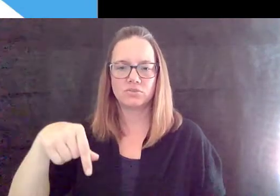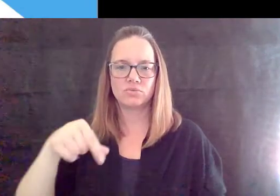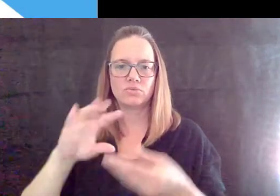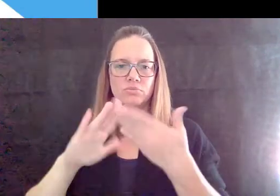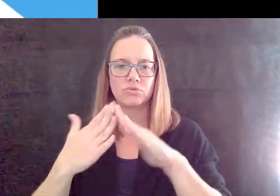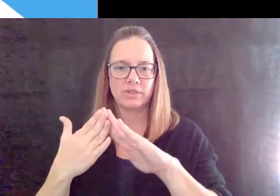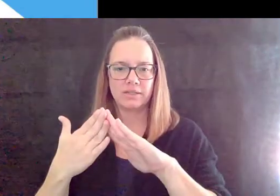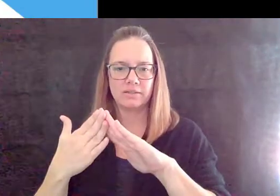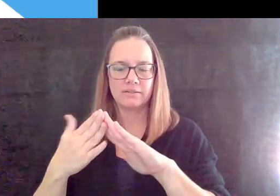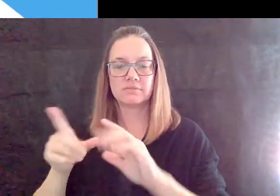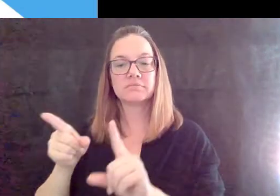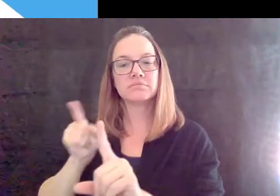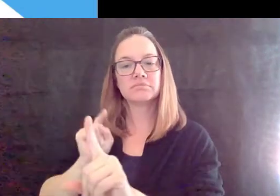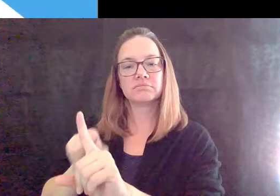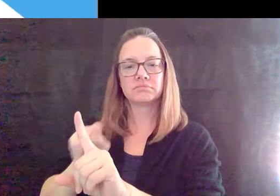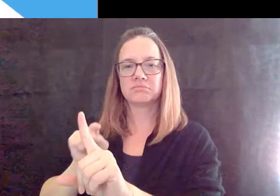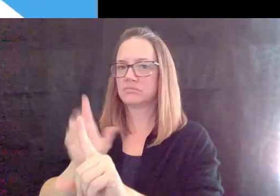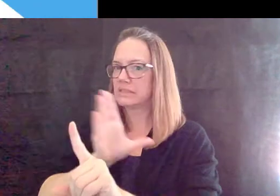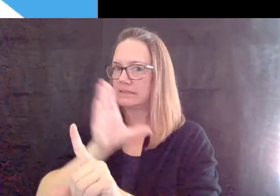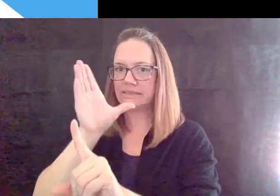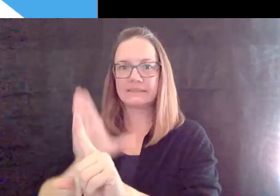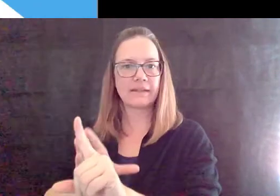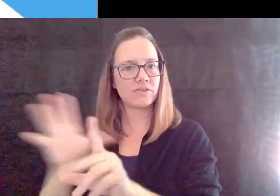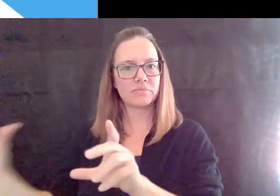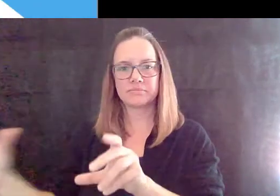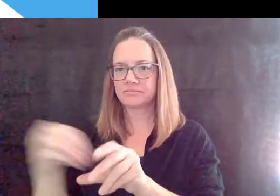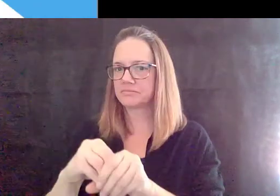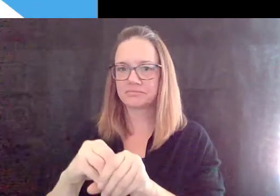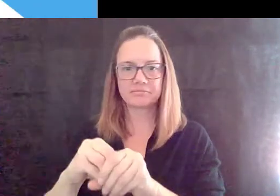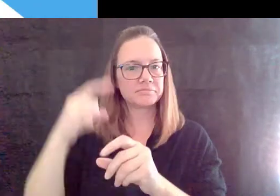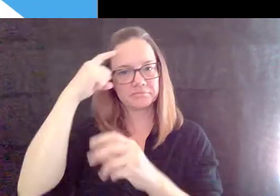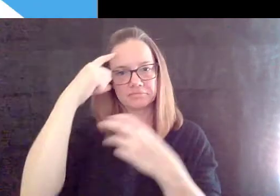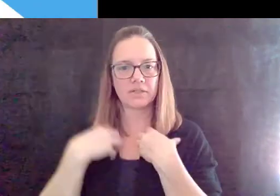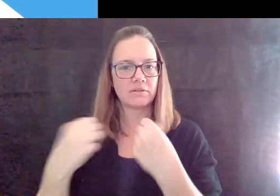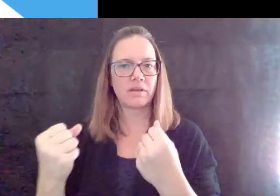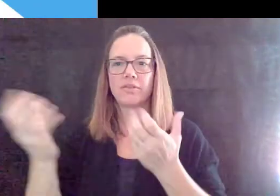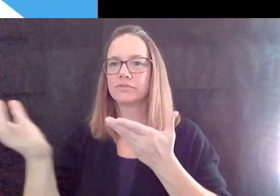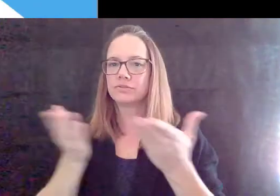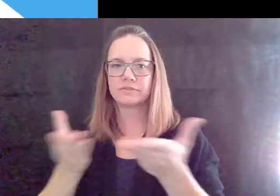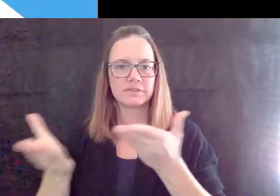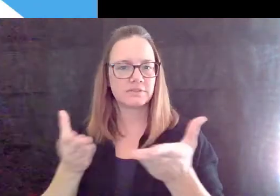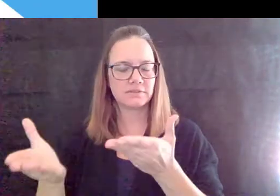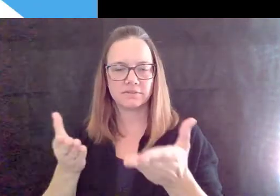And she has never previously been engaged in mental health services.